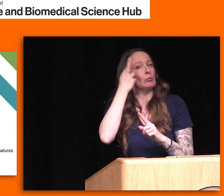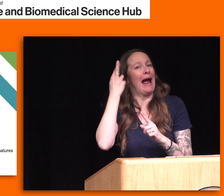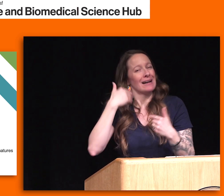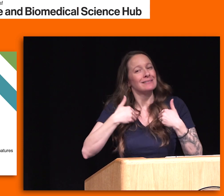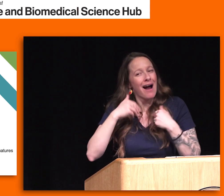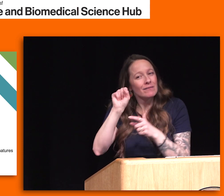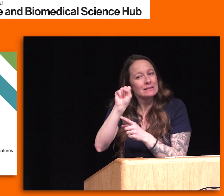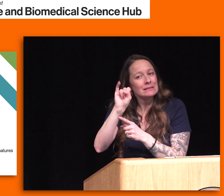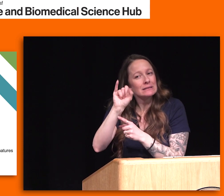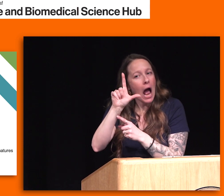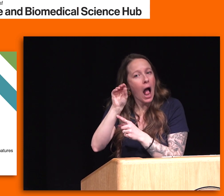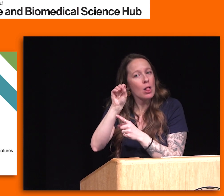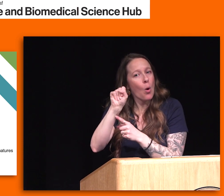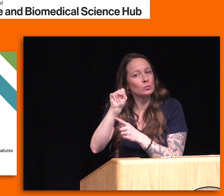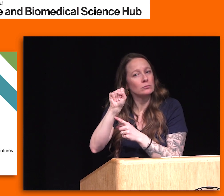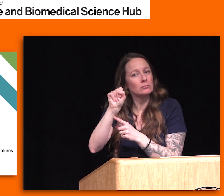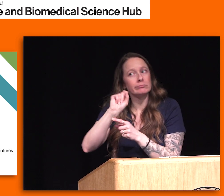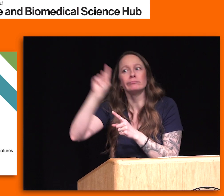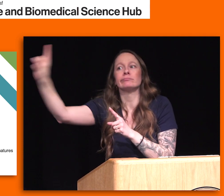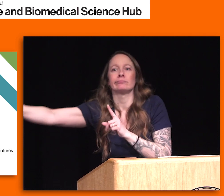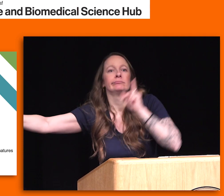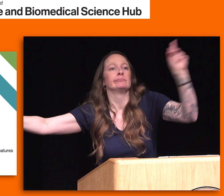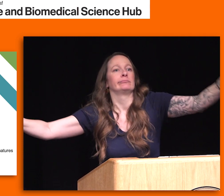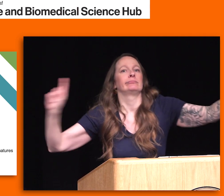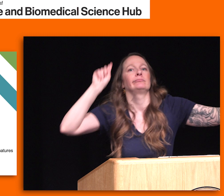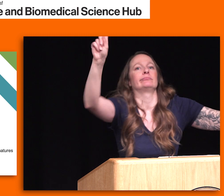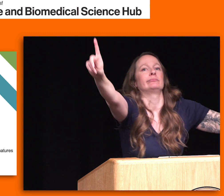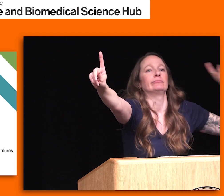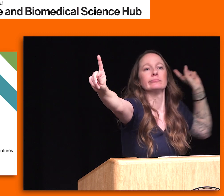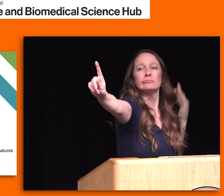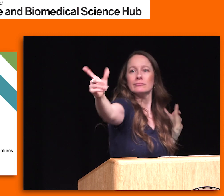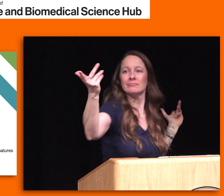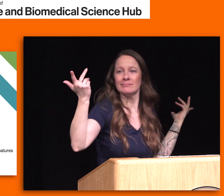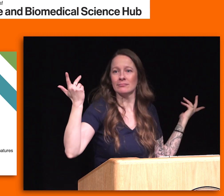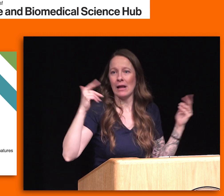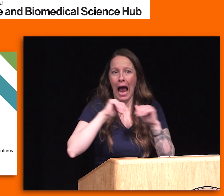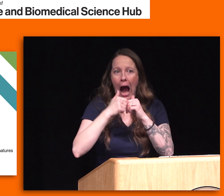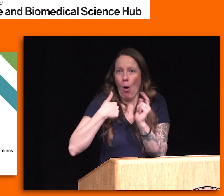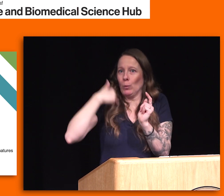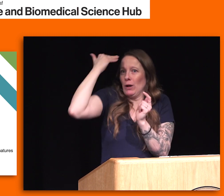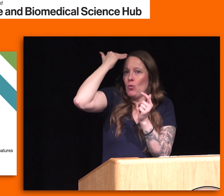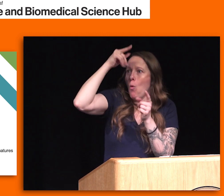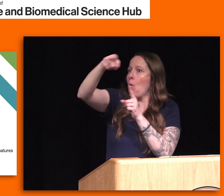and we didn't even have a full list of Deaf people on campus. There are a lot of silos at U of R,